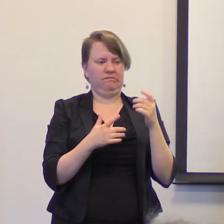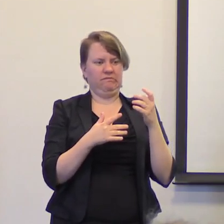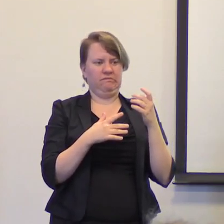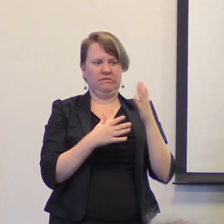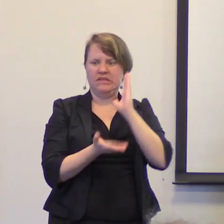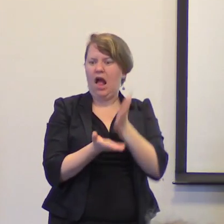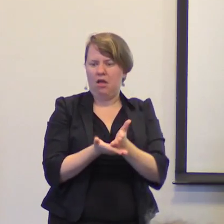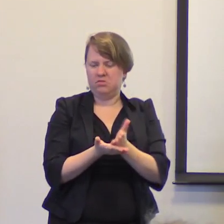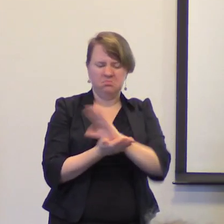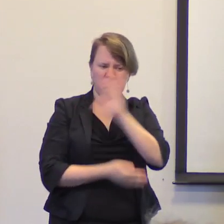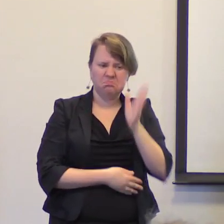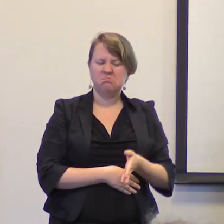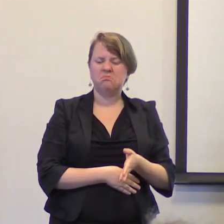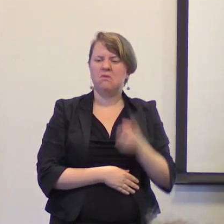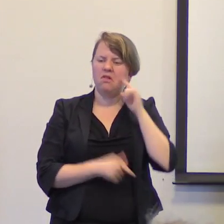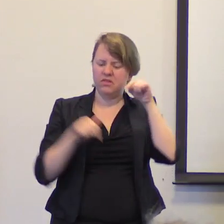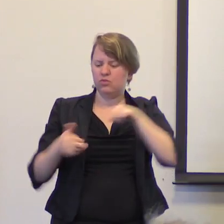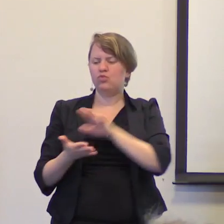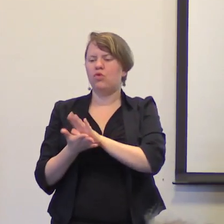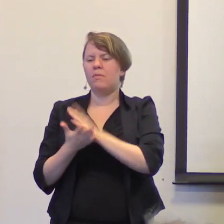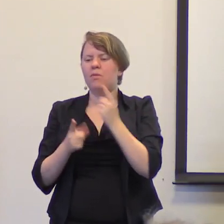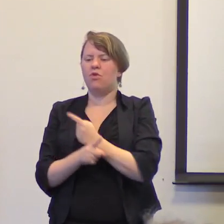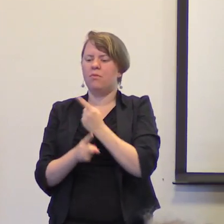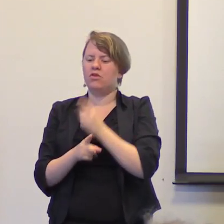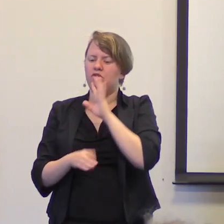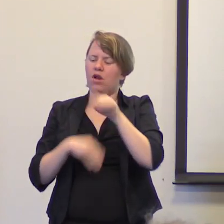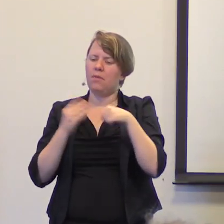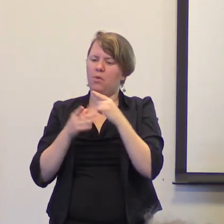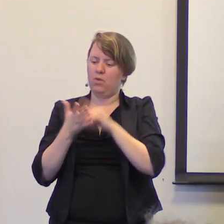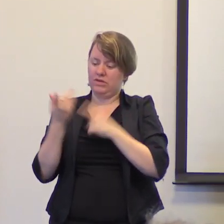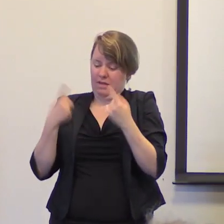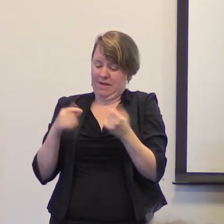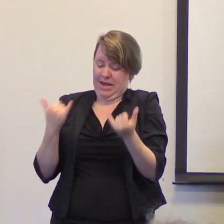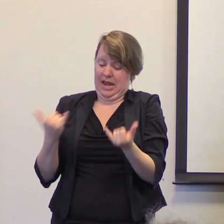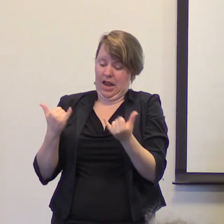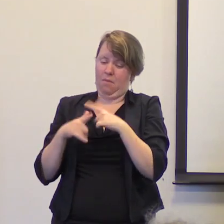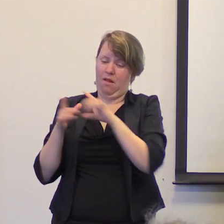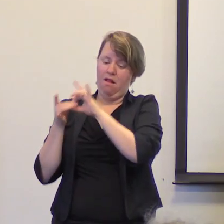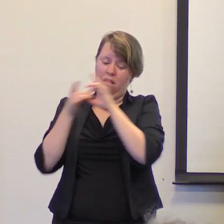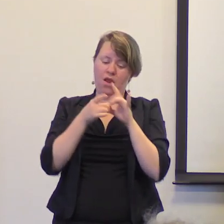what's happening now, but how it connects up with some of the things that have happened in the past.